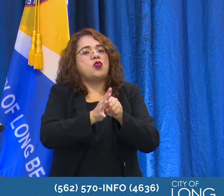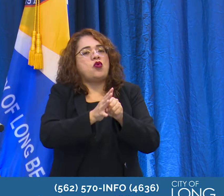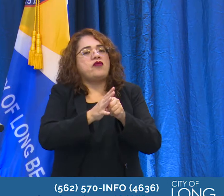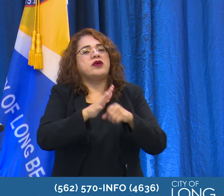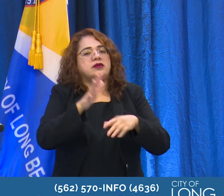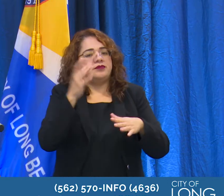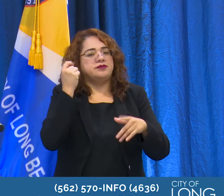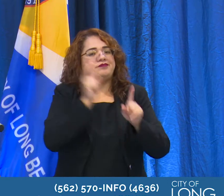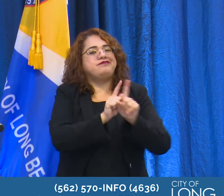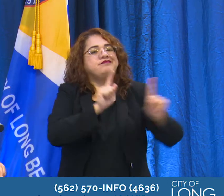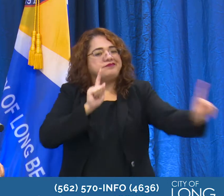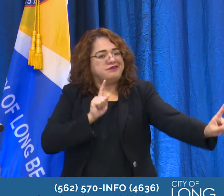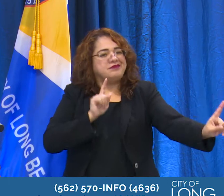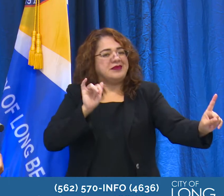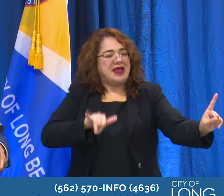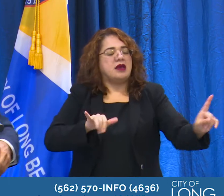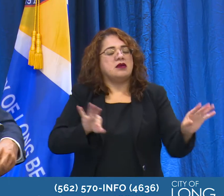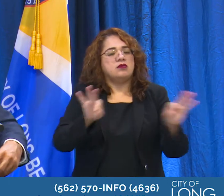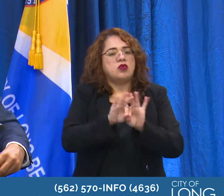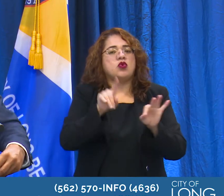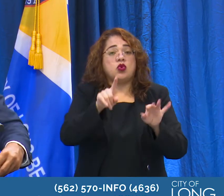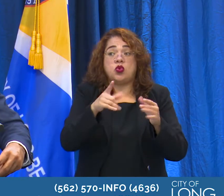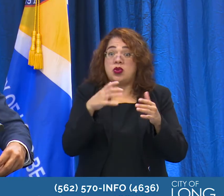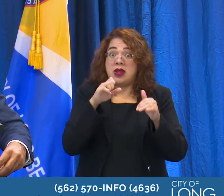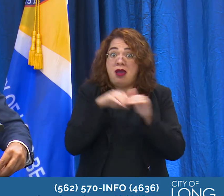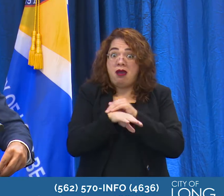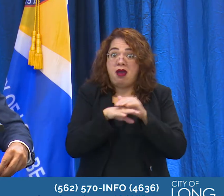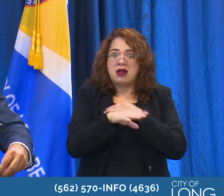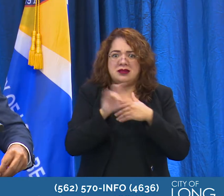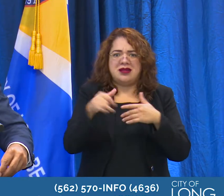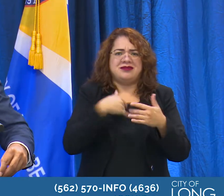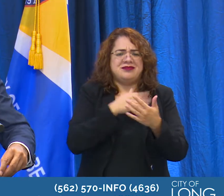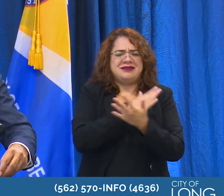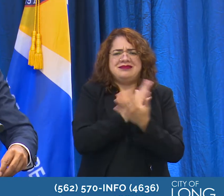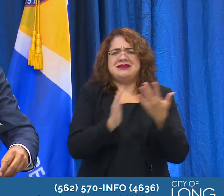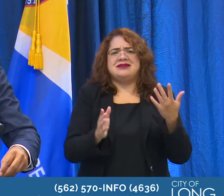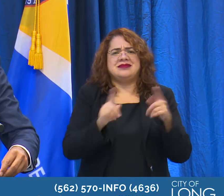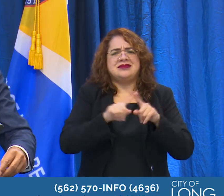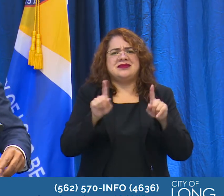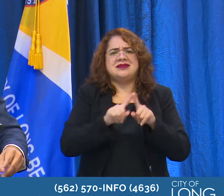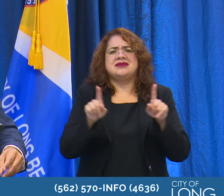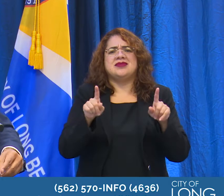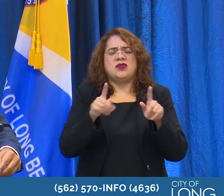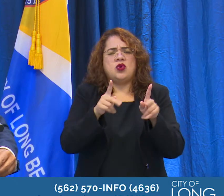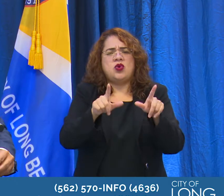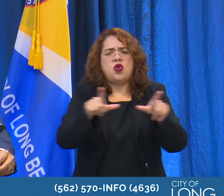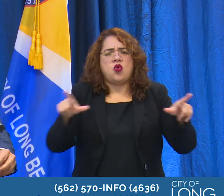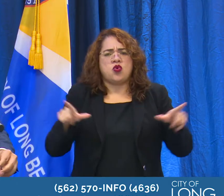to a cooling center if necessary. I want to now transition to our